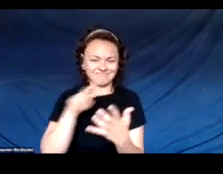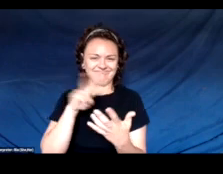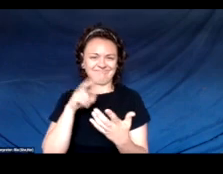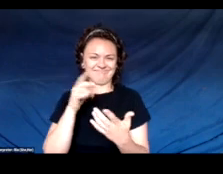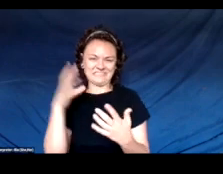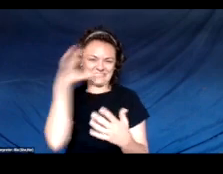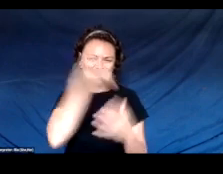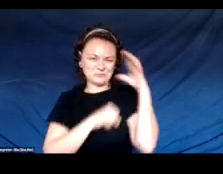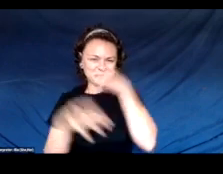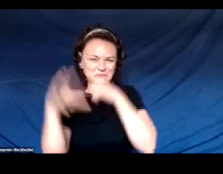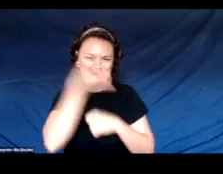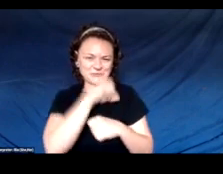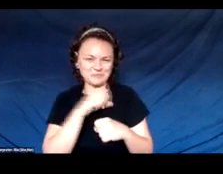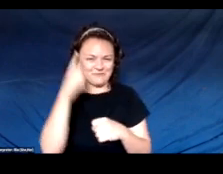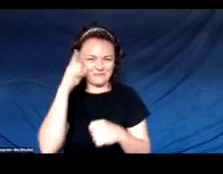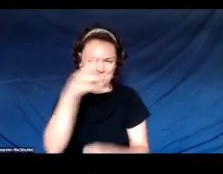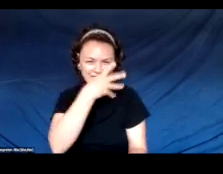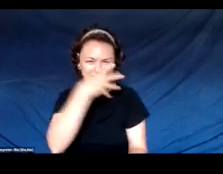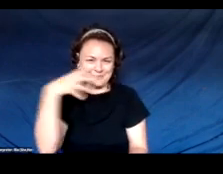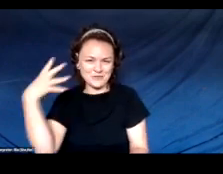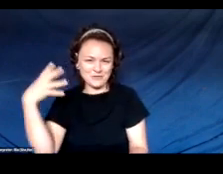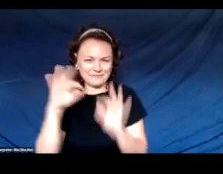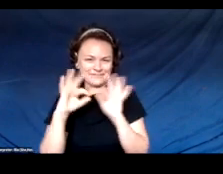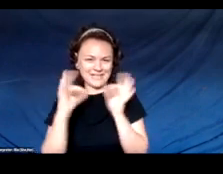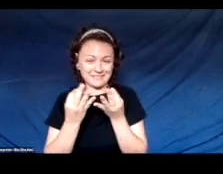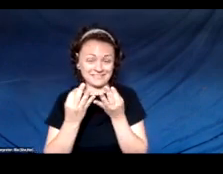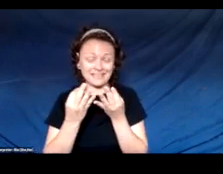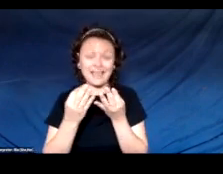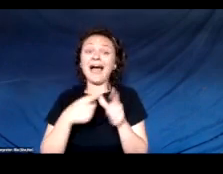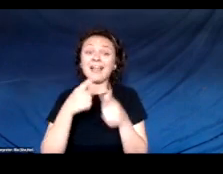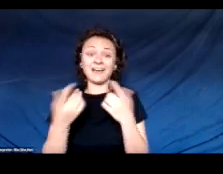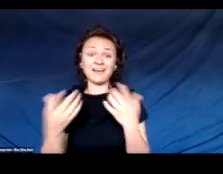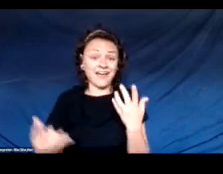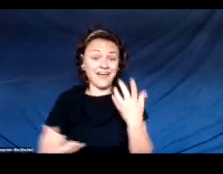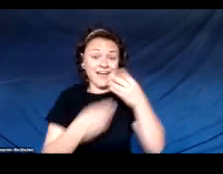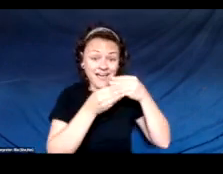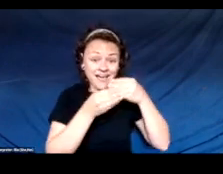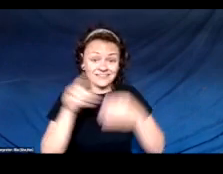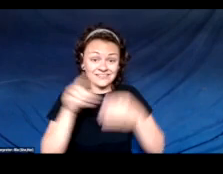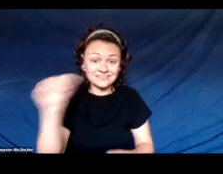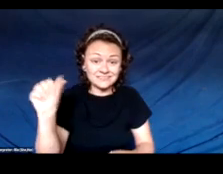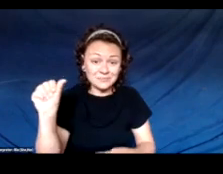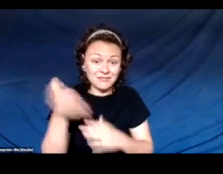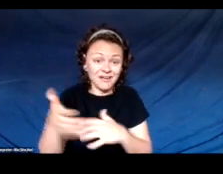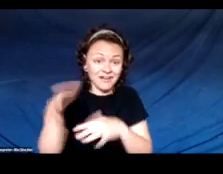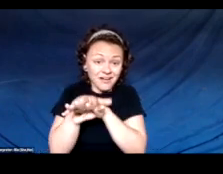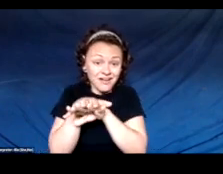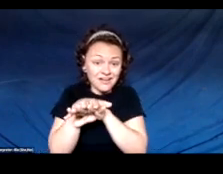especially you compound it with the disability. Then you're like, oh, does she